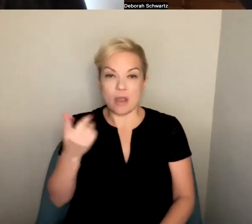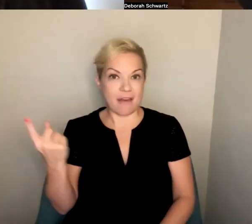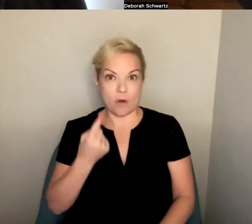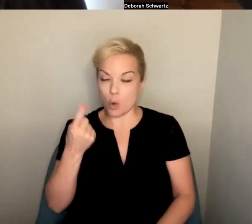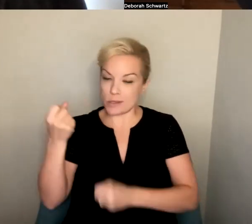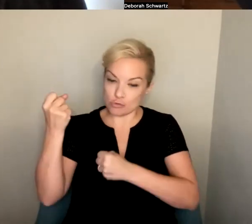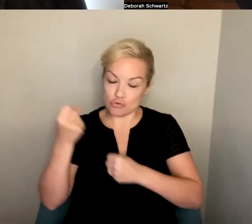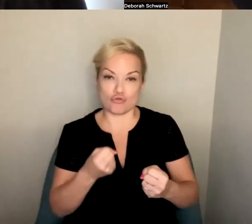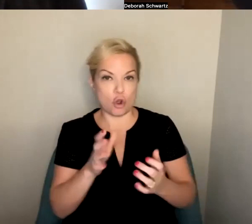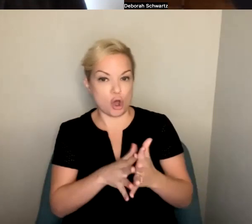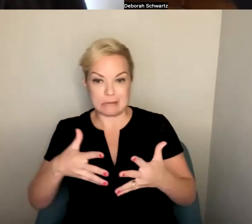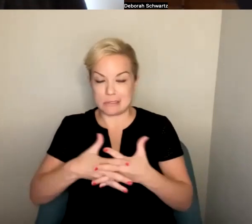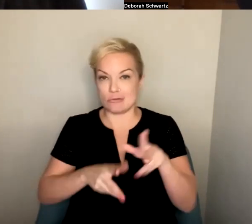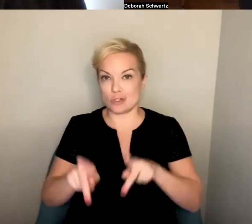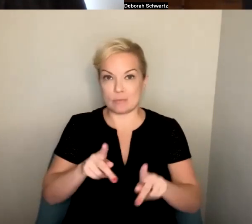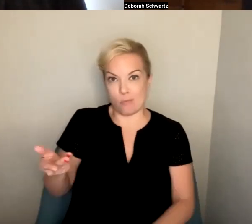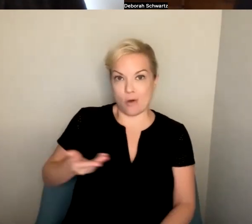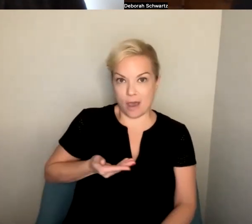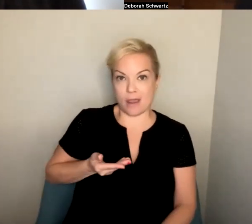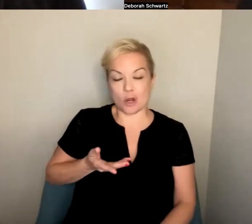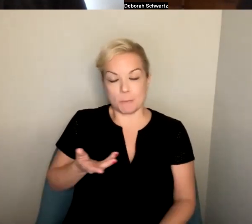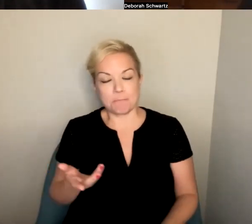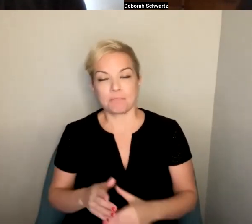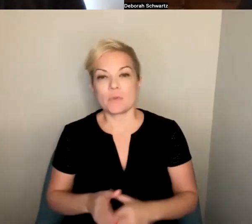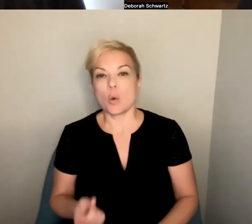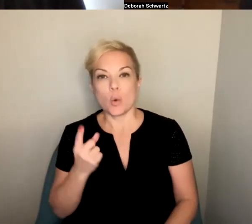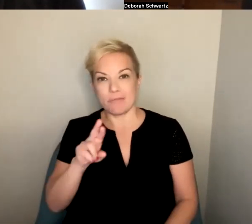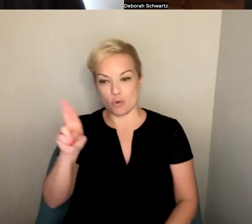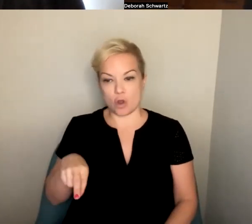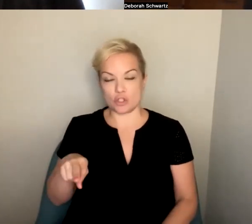you know there's a person at the Rochester Science Museum Center that is doing great